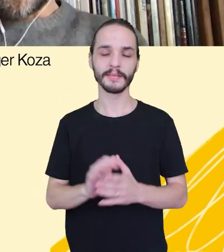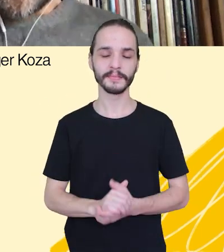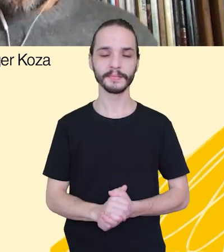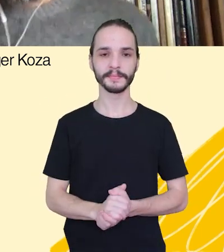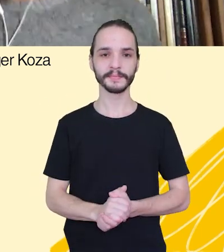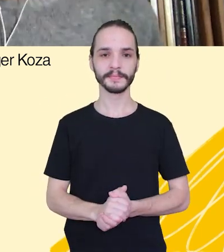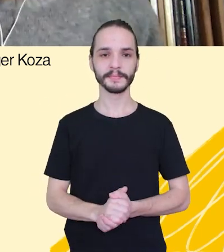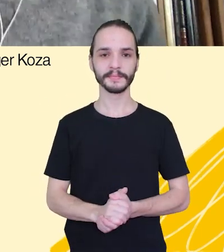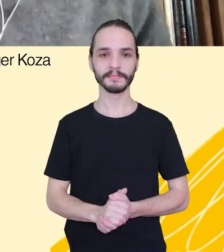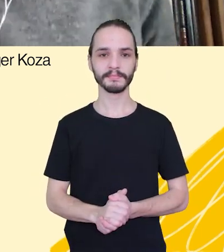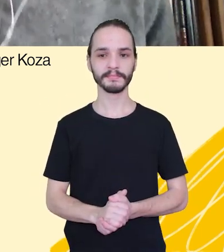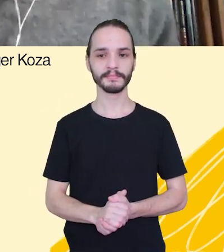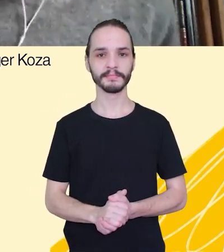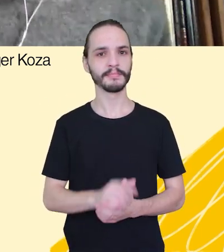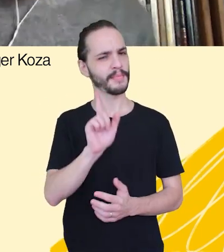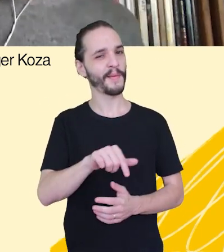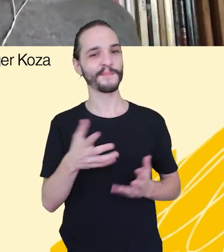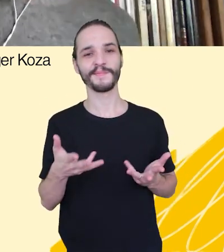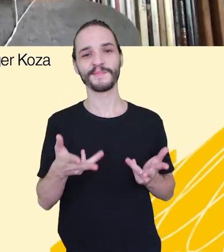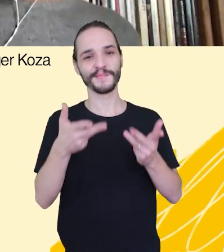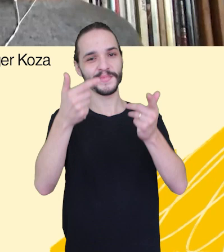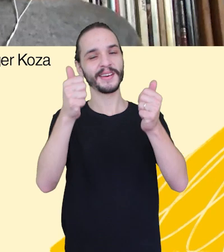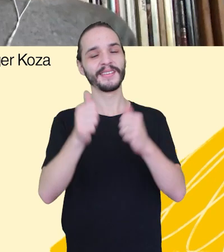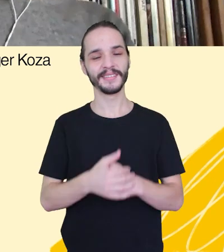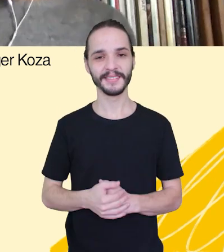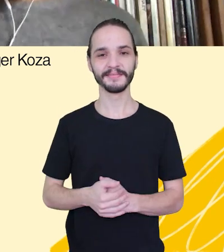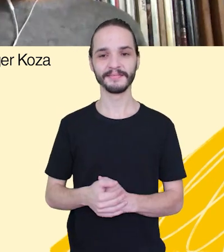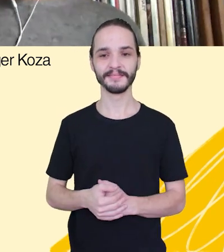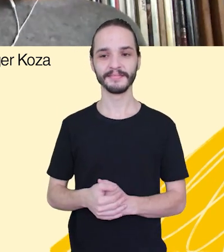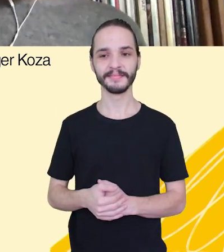It was beautiful to shoot it. I can imagine. - Yes.